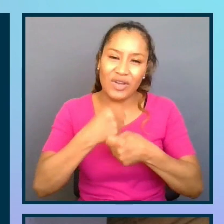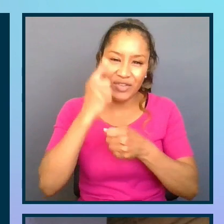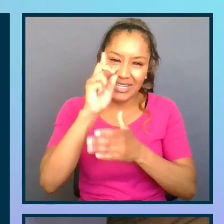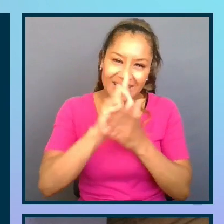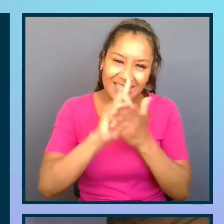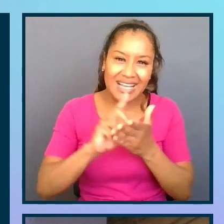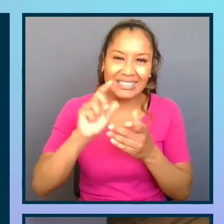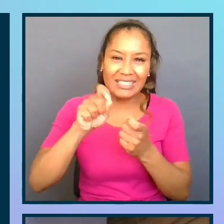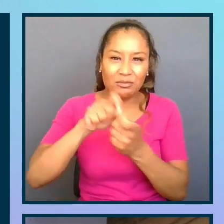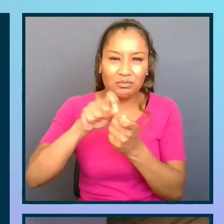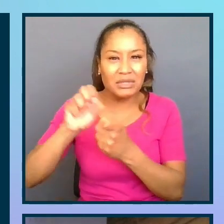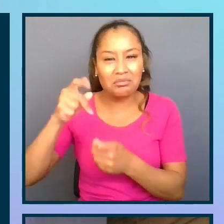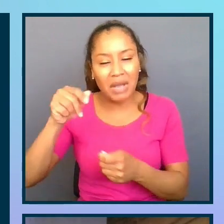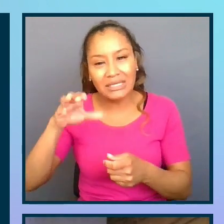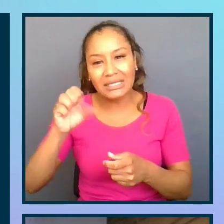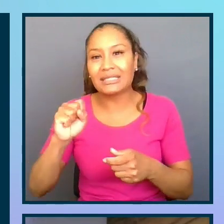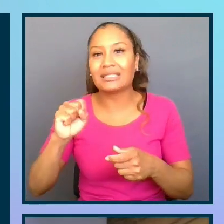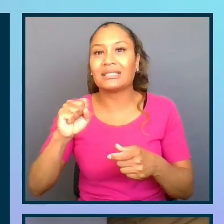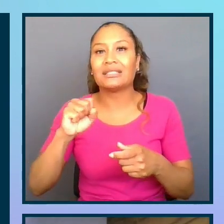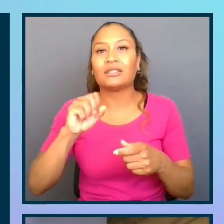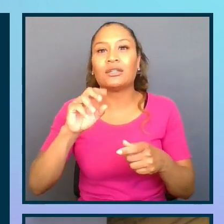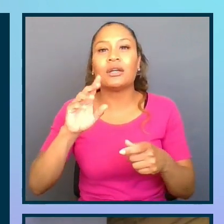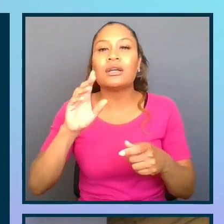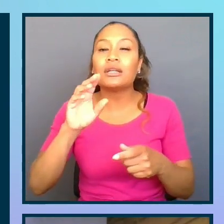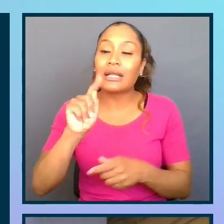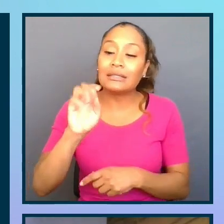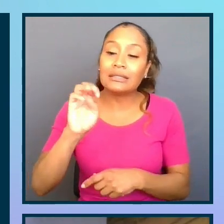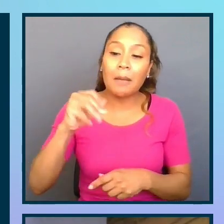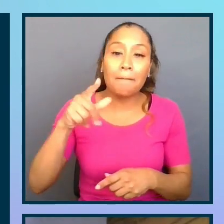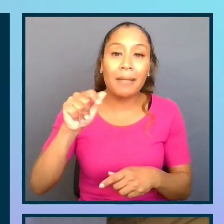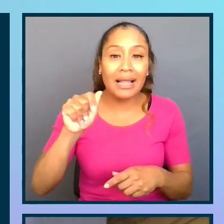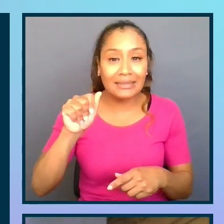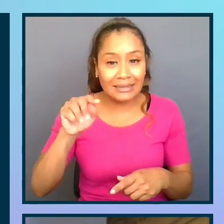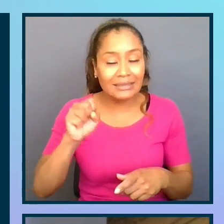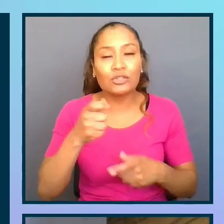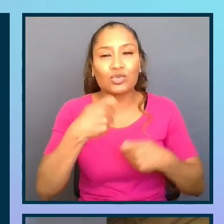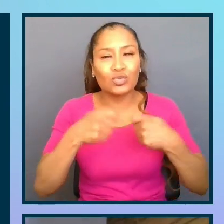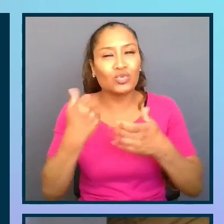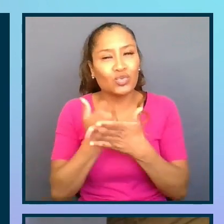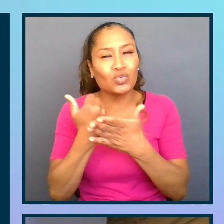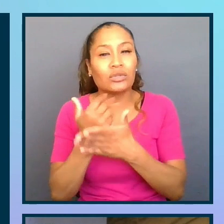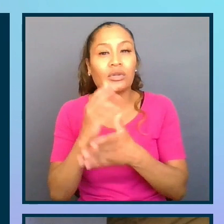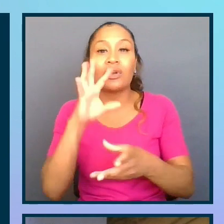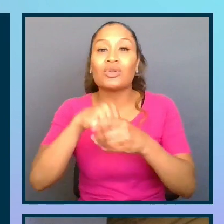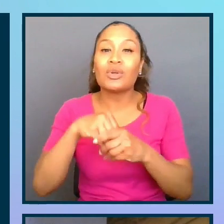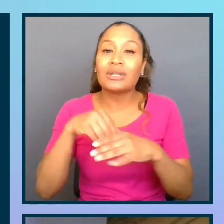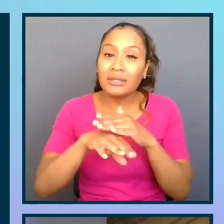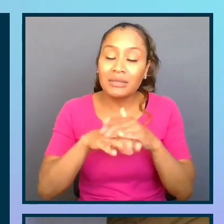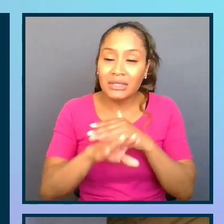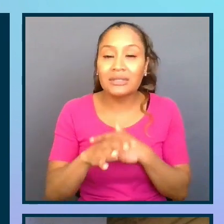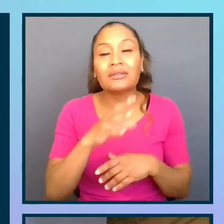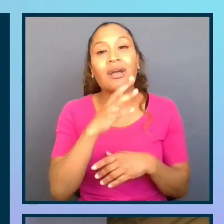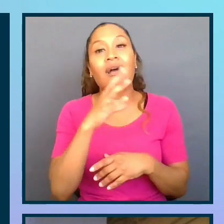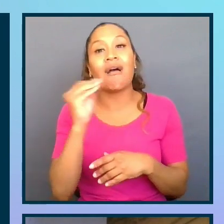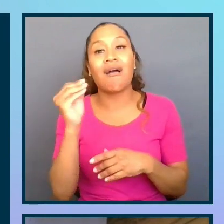reusable spec templates, which include accessibility. And also we've created a GEL component library